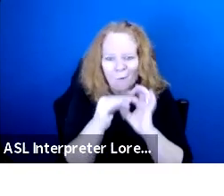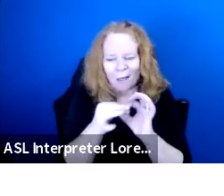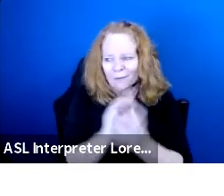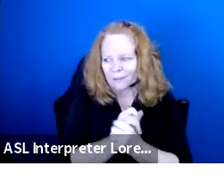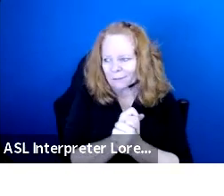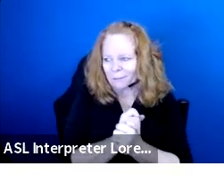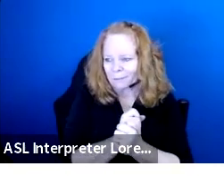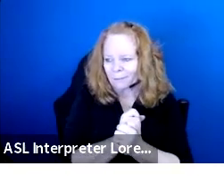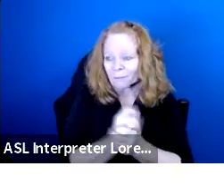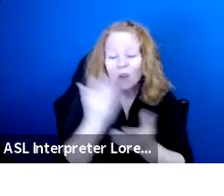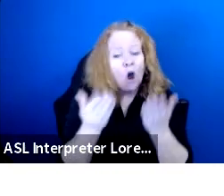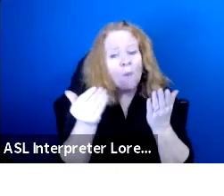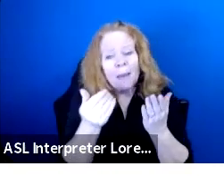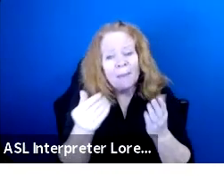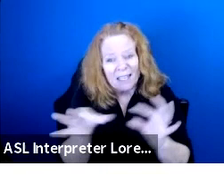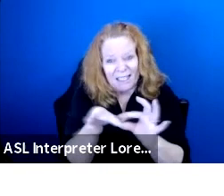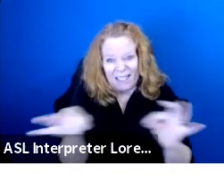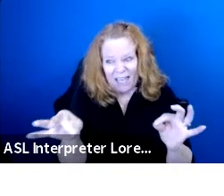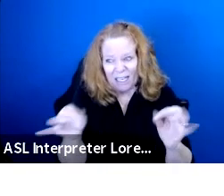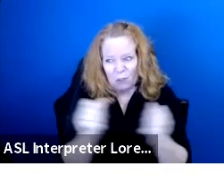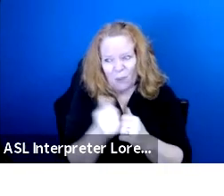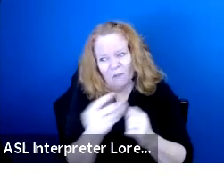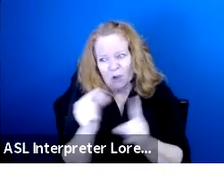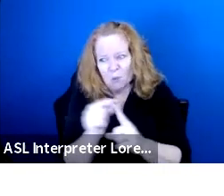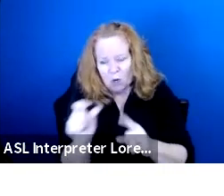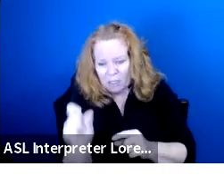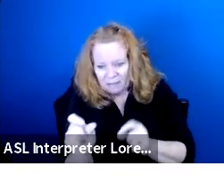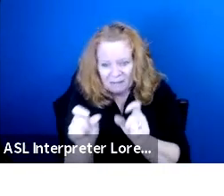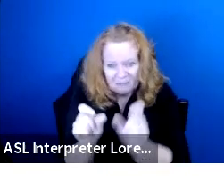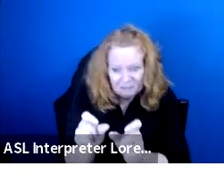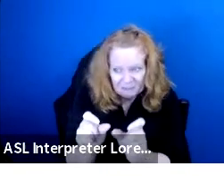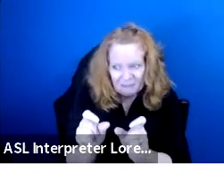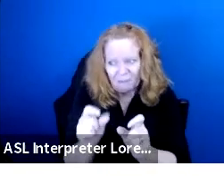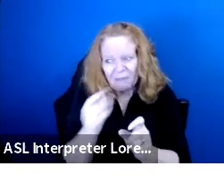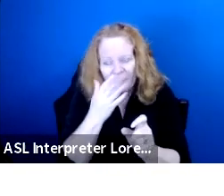those words and some others have a bracket above them which labels them as things like